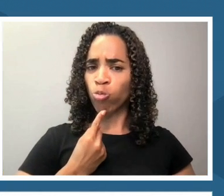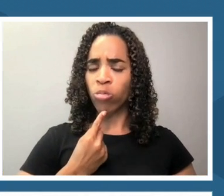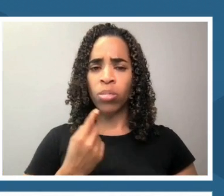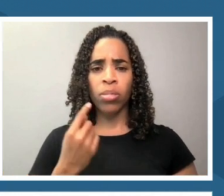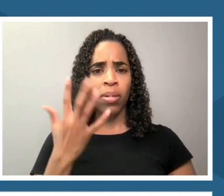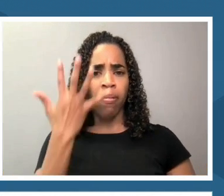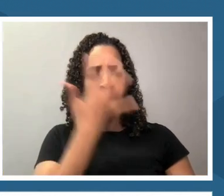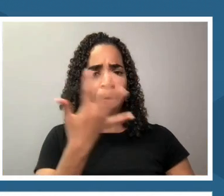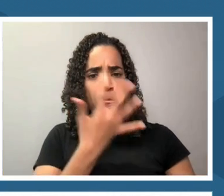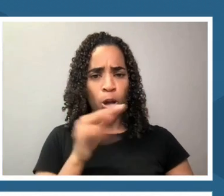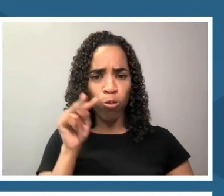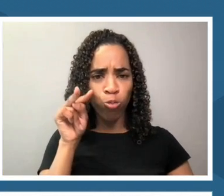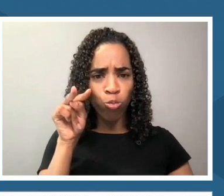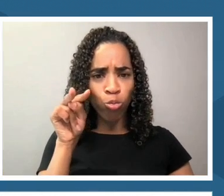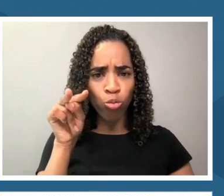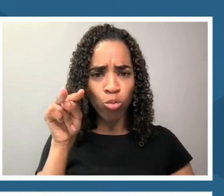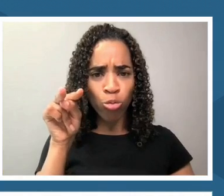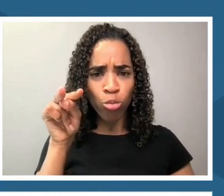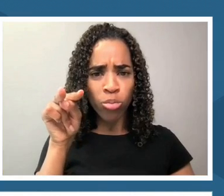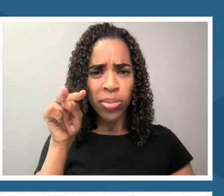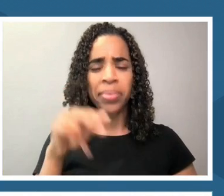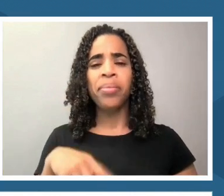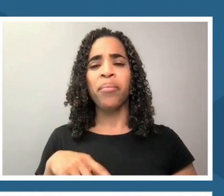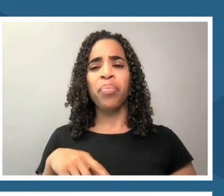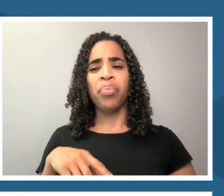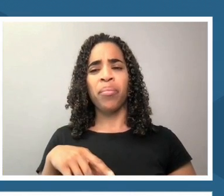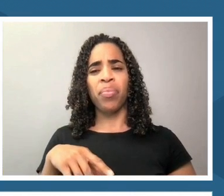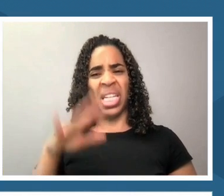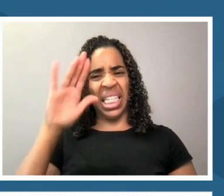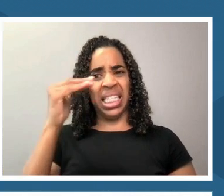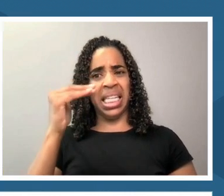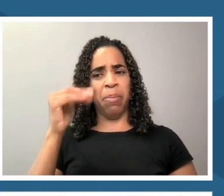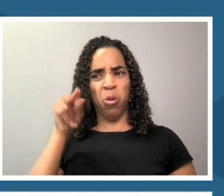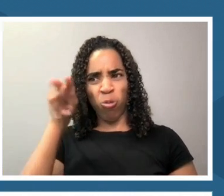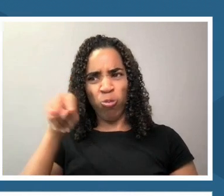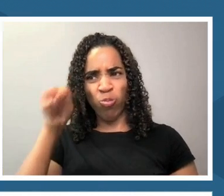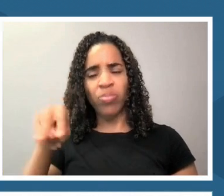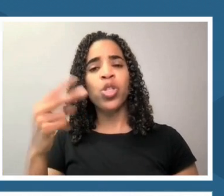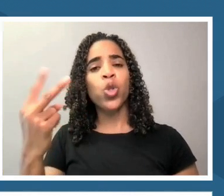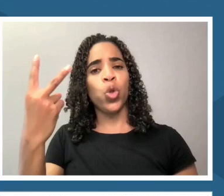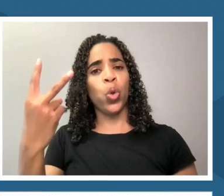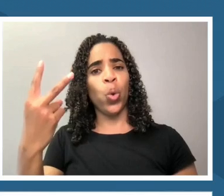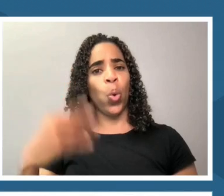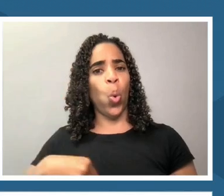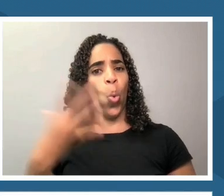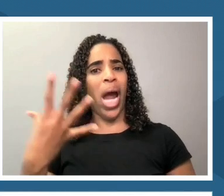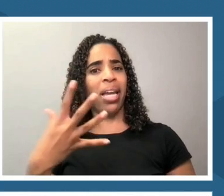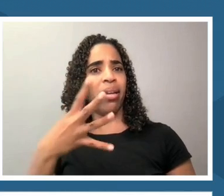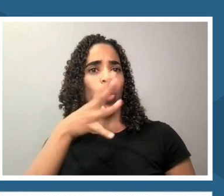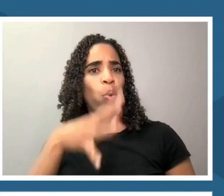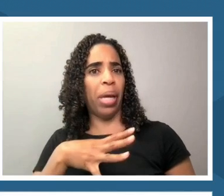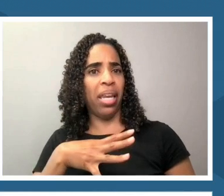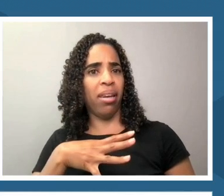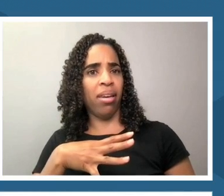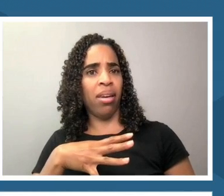and a gay is toward what it seems like uh two white male female leads at least